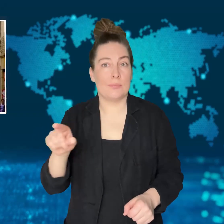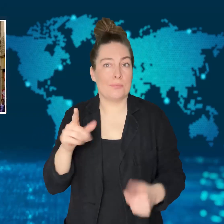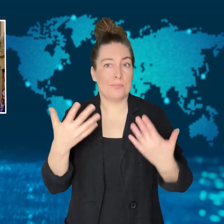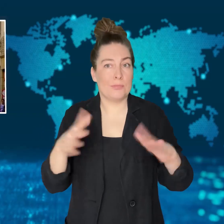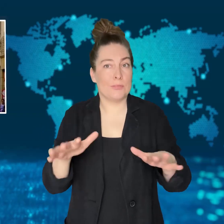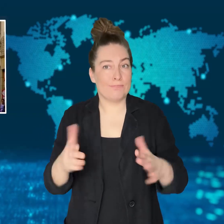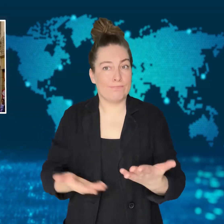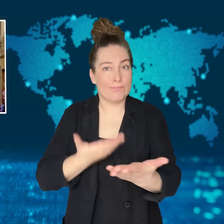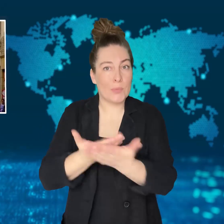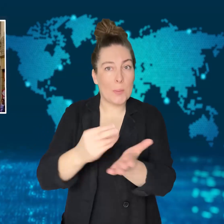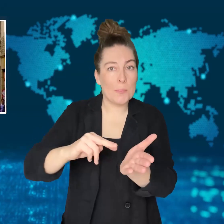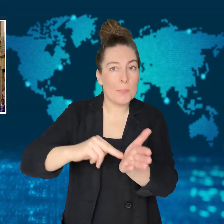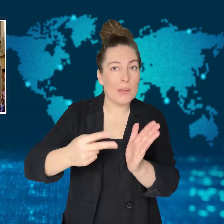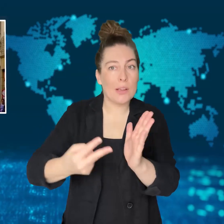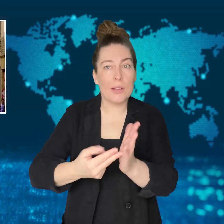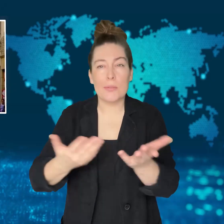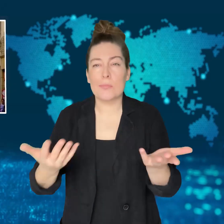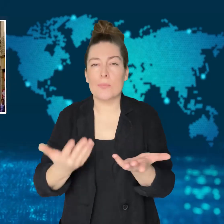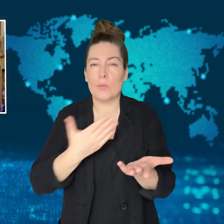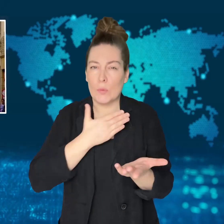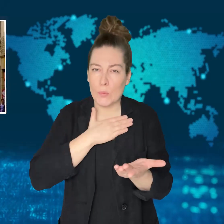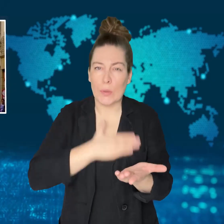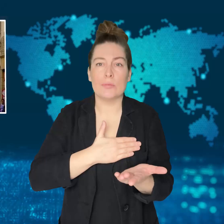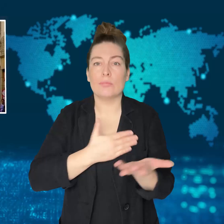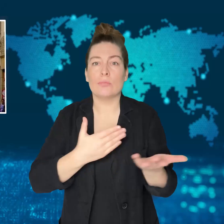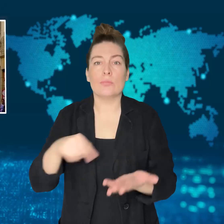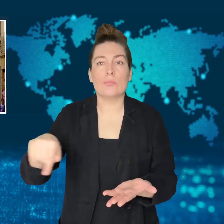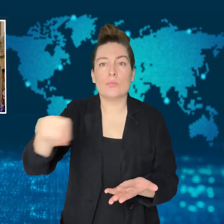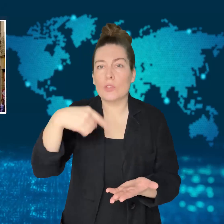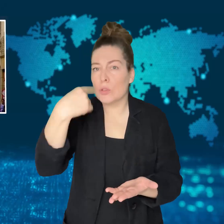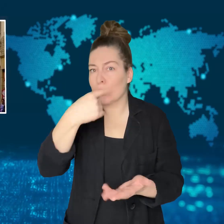that may enact a 100% tax on homes bought by non-EU buyers.